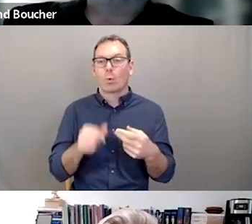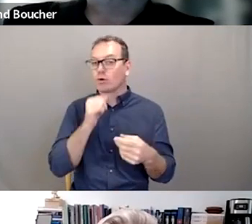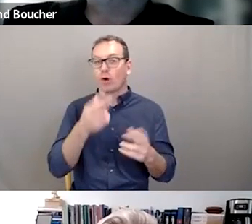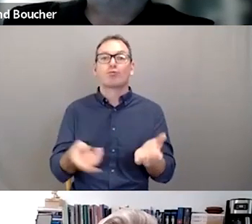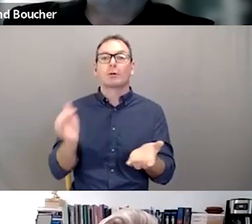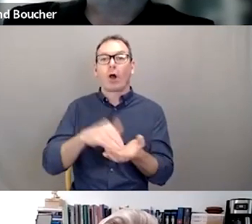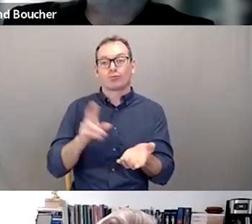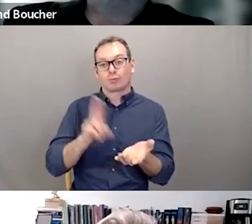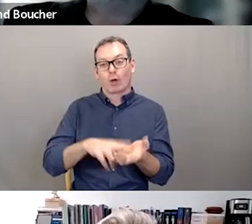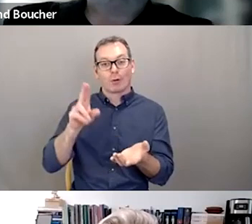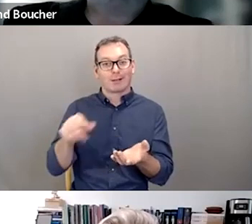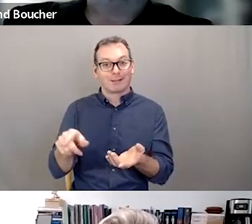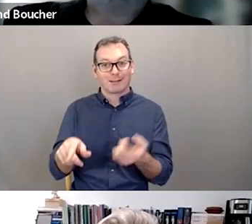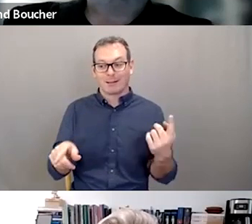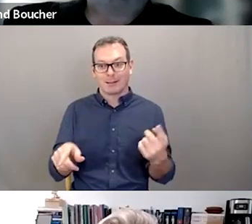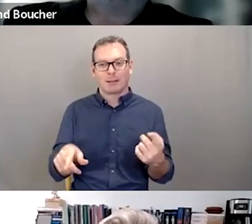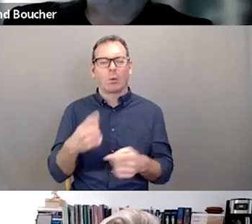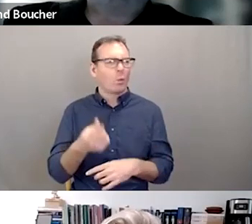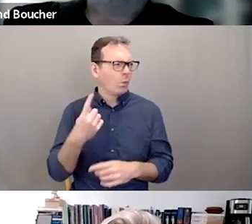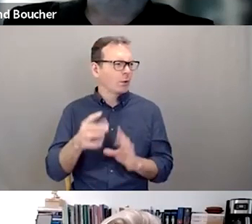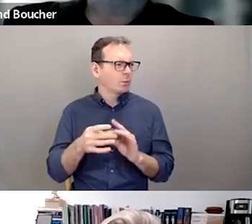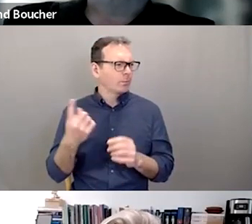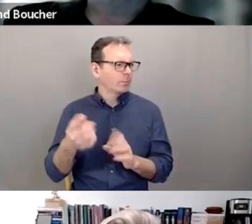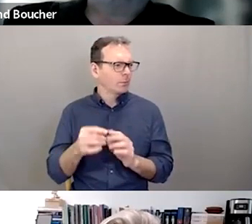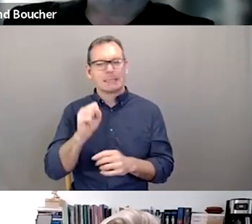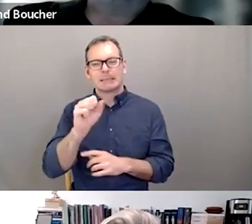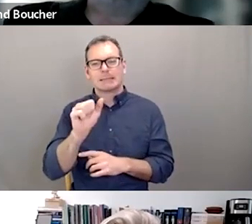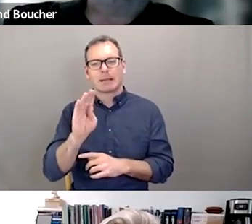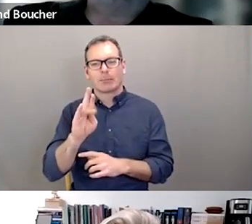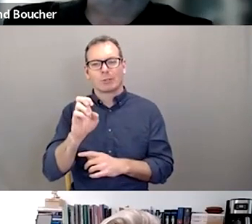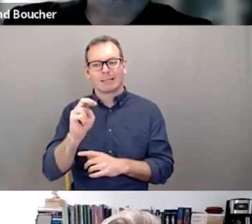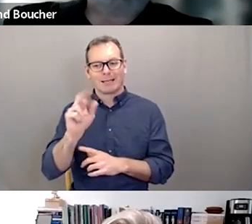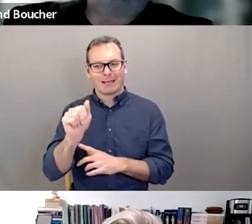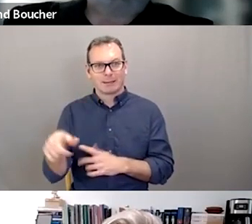that this was Sabrina in the vignette she said that her she didn't pass through the prior the